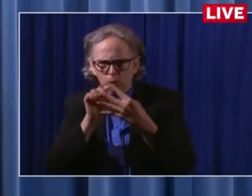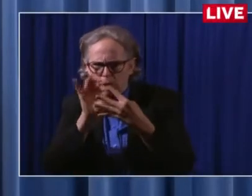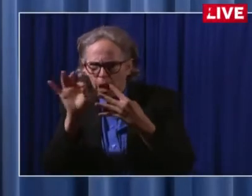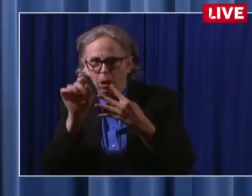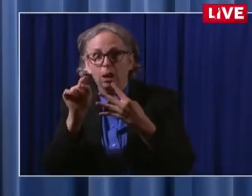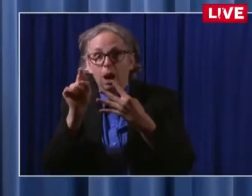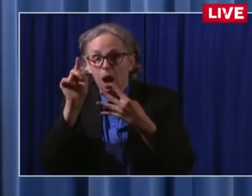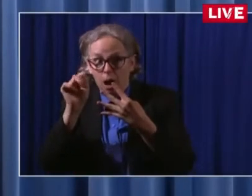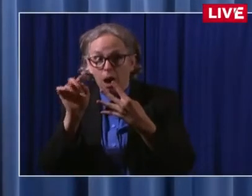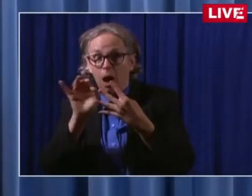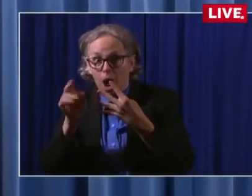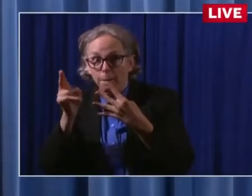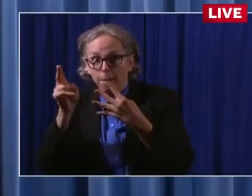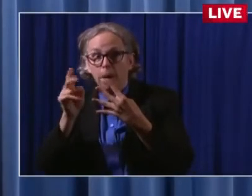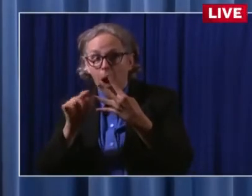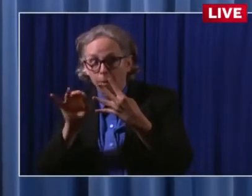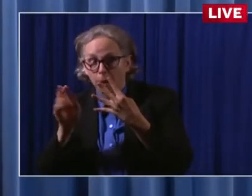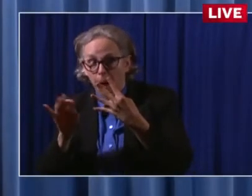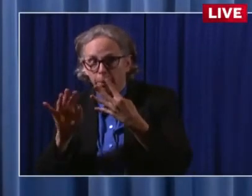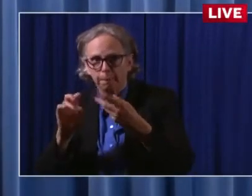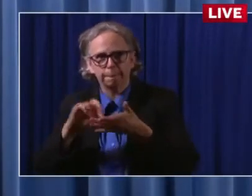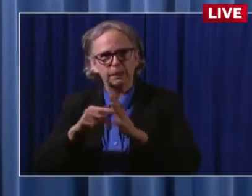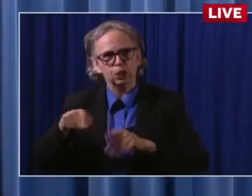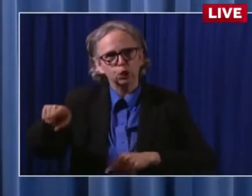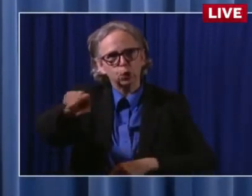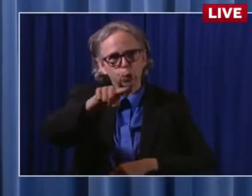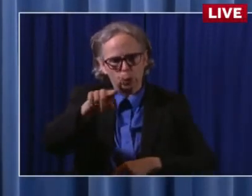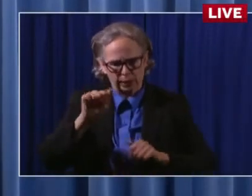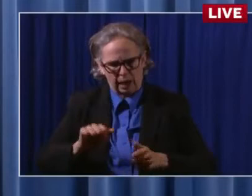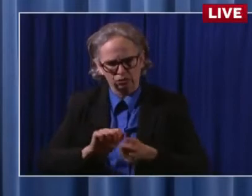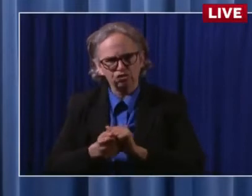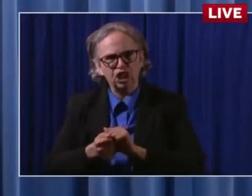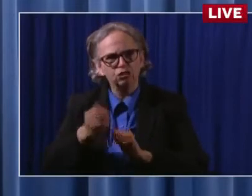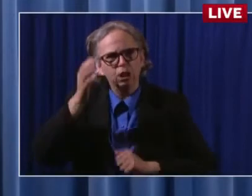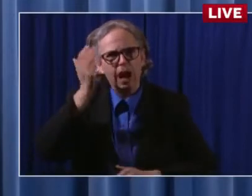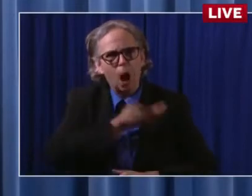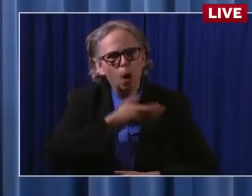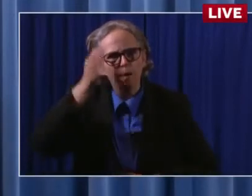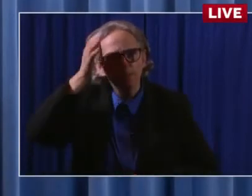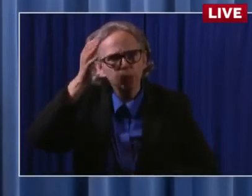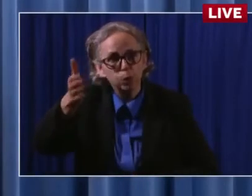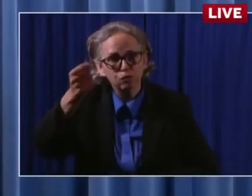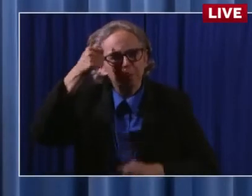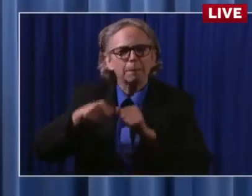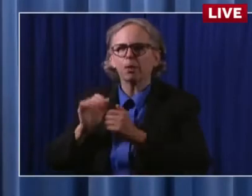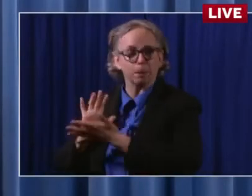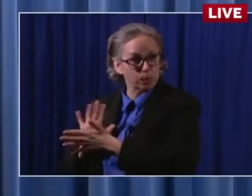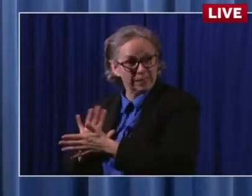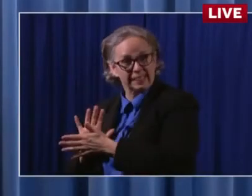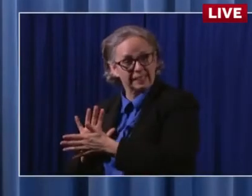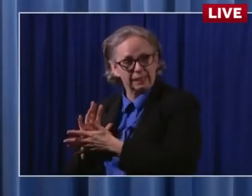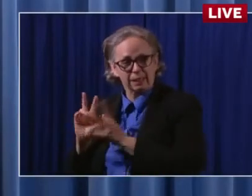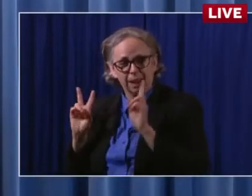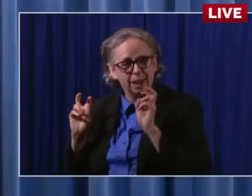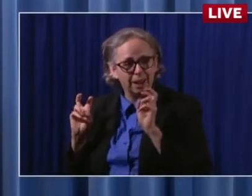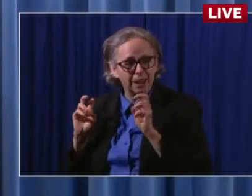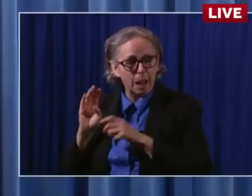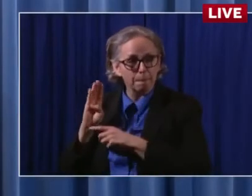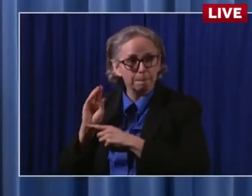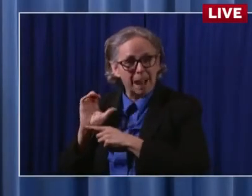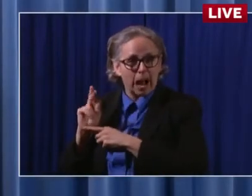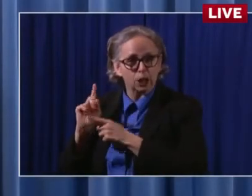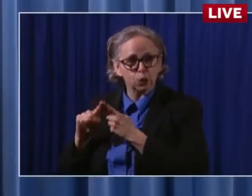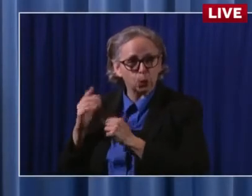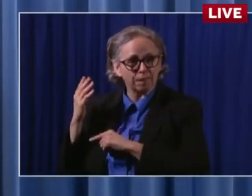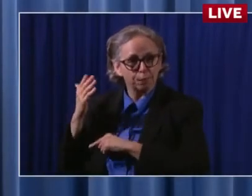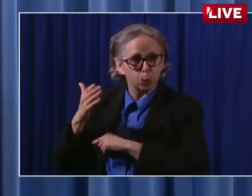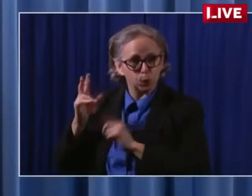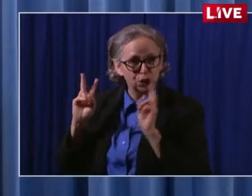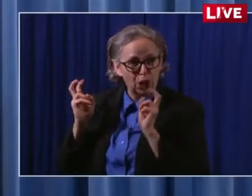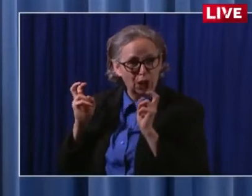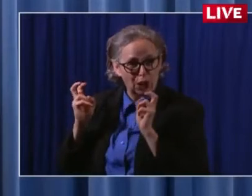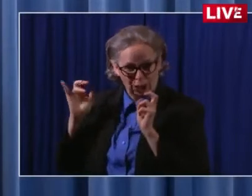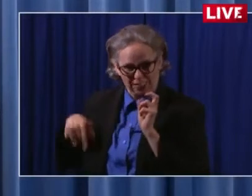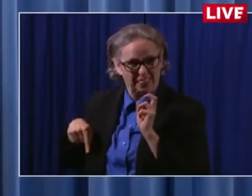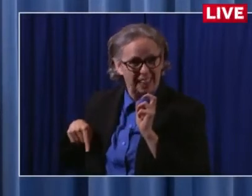SO THIS GIVES US ALL AN OPPORTUNITY TO CHANGE THE FUTURE . I HAVE TALKED ABOUT BEING A FAN OF "BACK TO THE FUTURE" MOVIES.